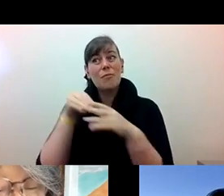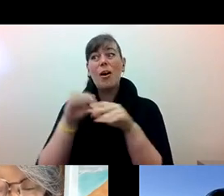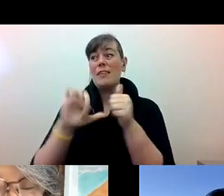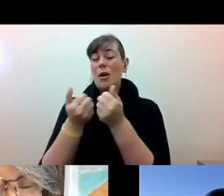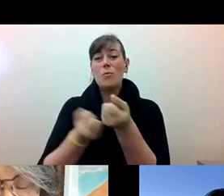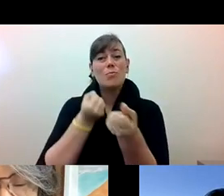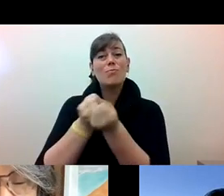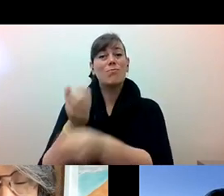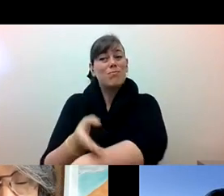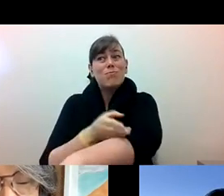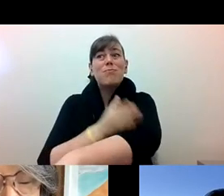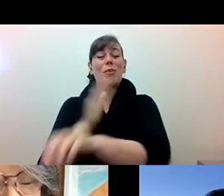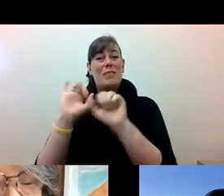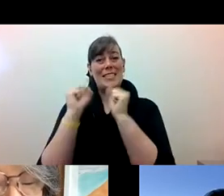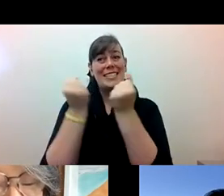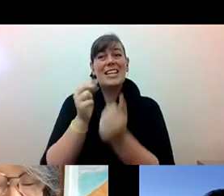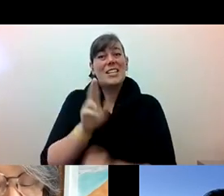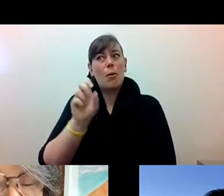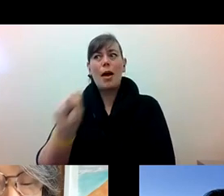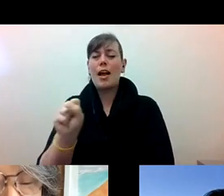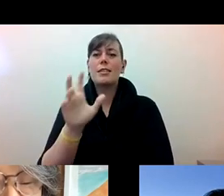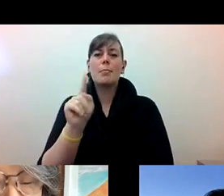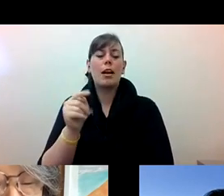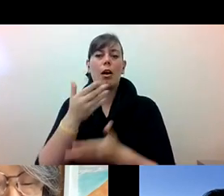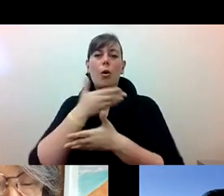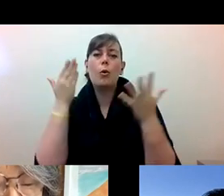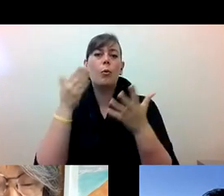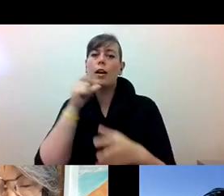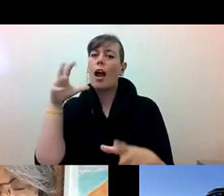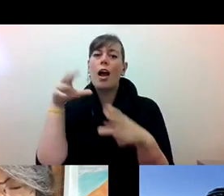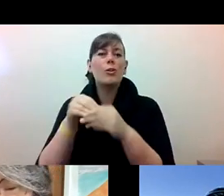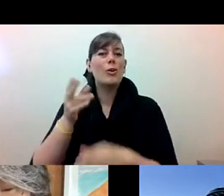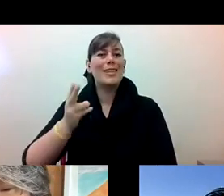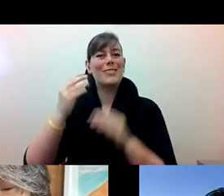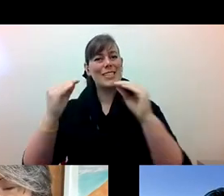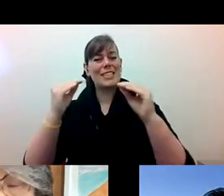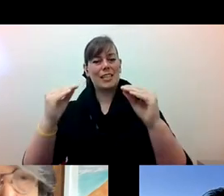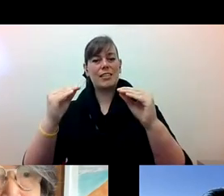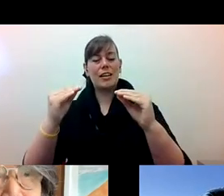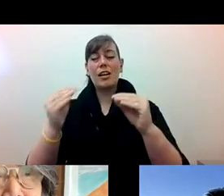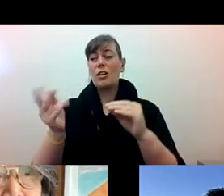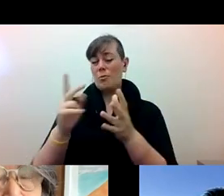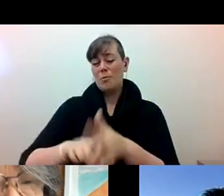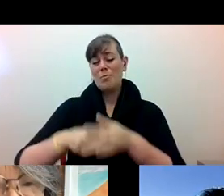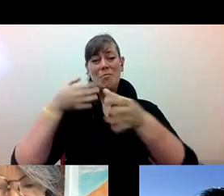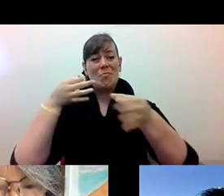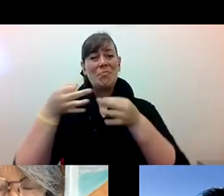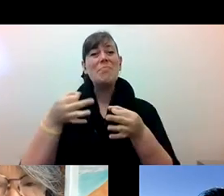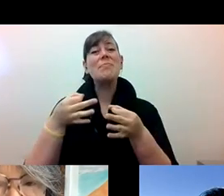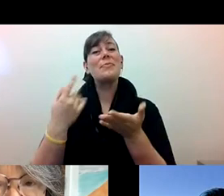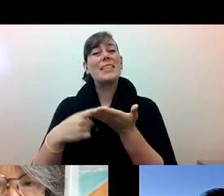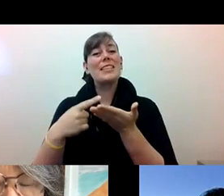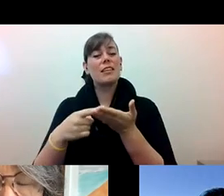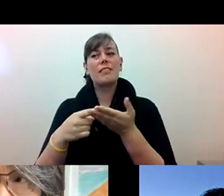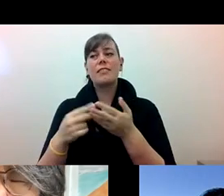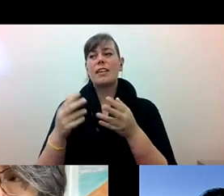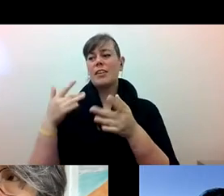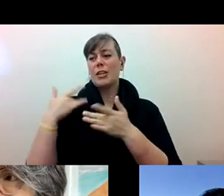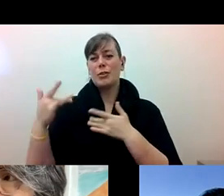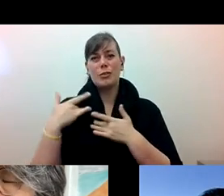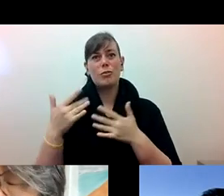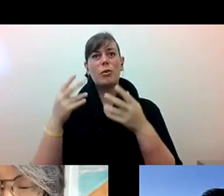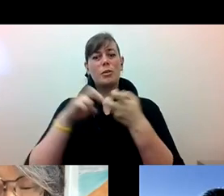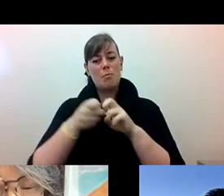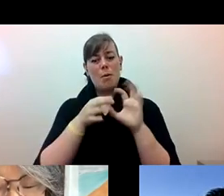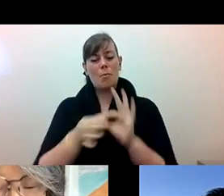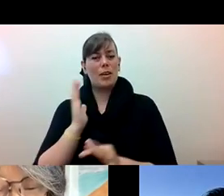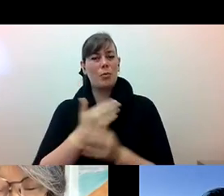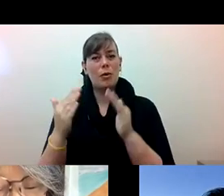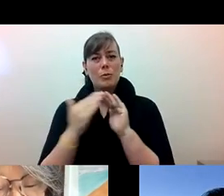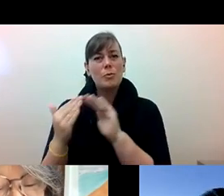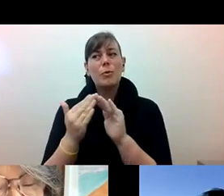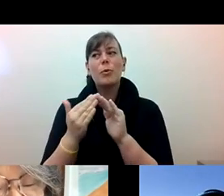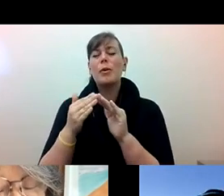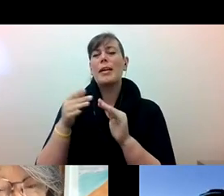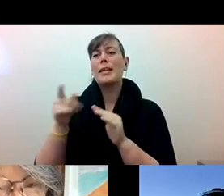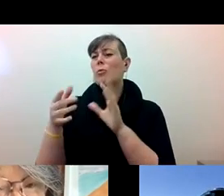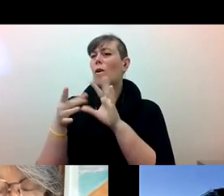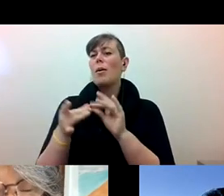pam tau lee: the history of the US was about. And they started talking about issues of like the Community and talking and... and saying things like, you know, we need to... to go back to community.